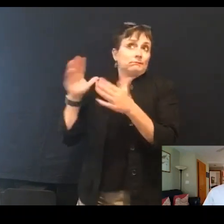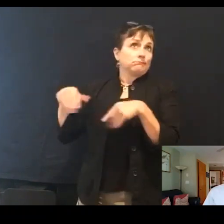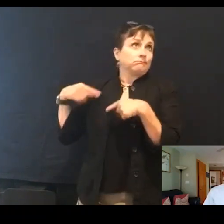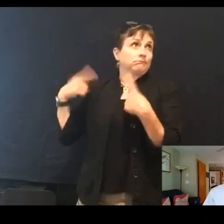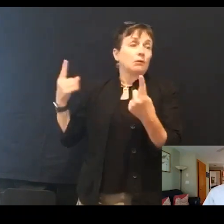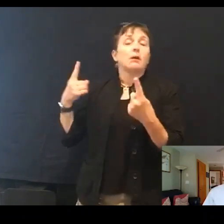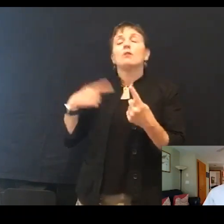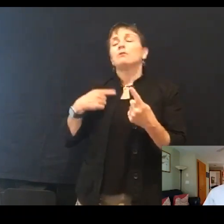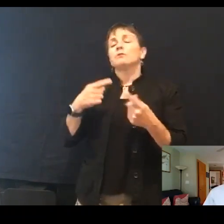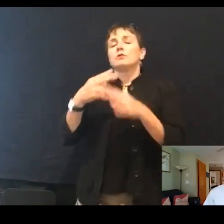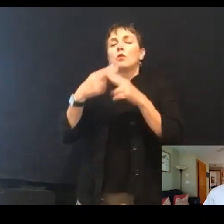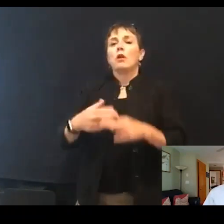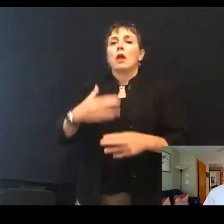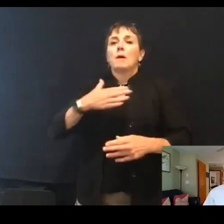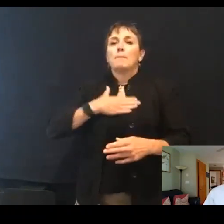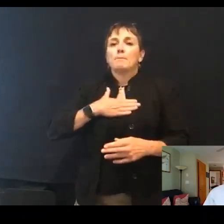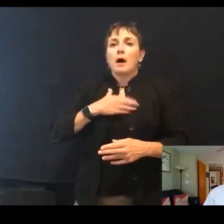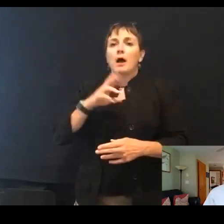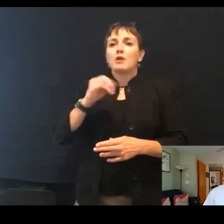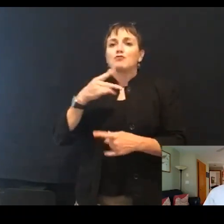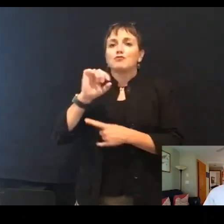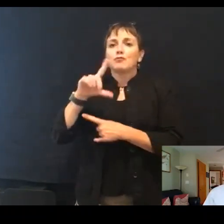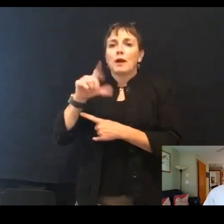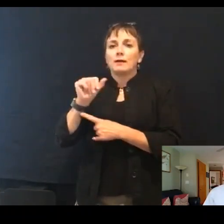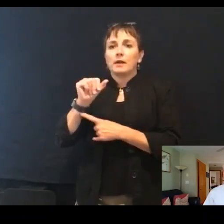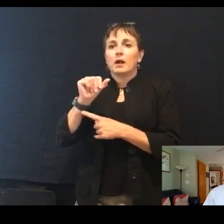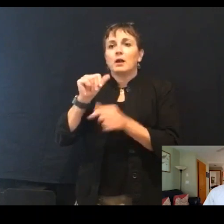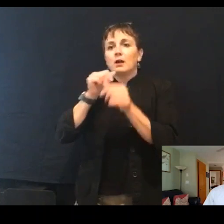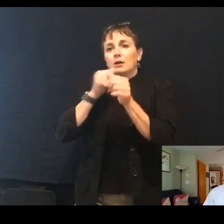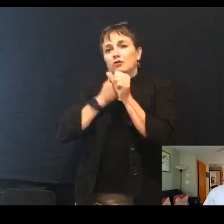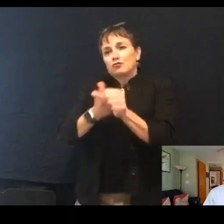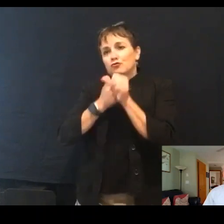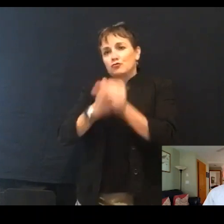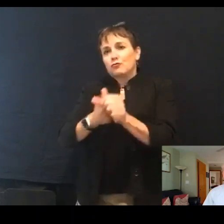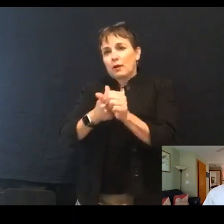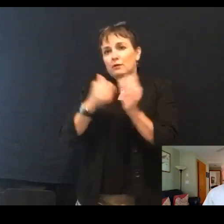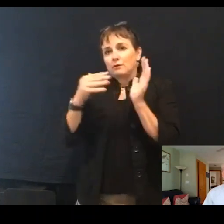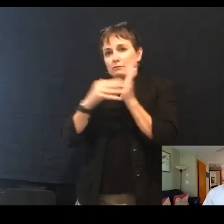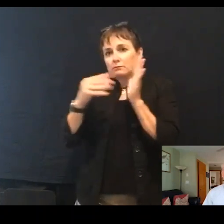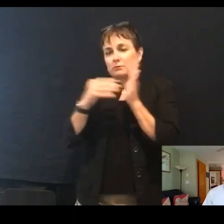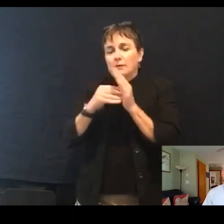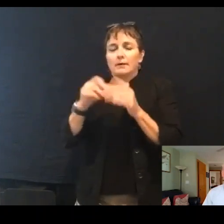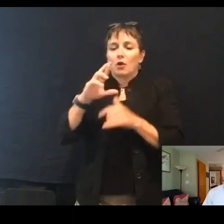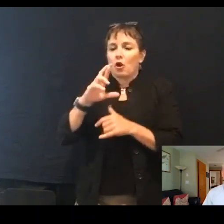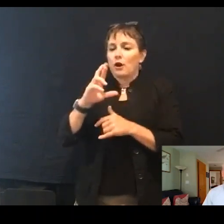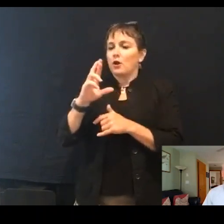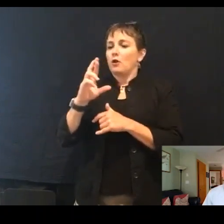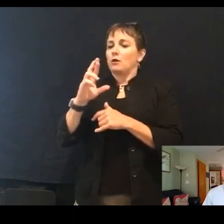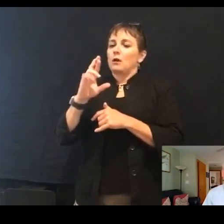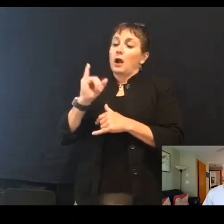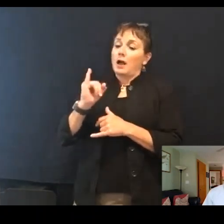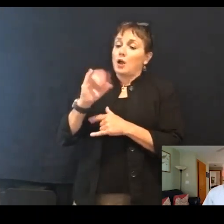was called the My Retina Tracker Registry, IRB Genetic Testing Study. Quite a mouthful, really.